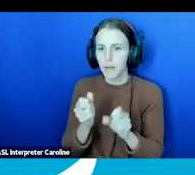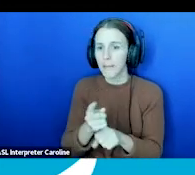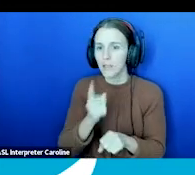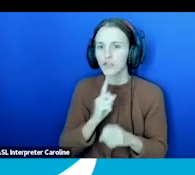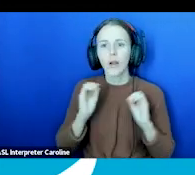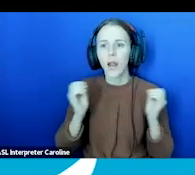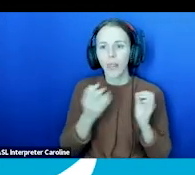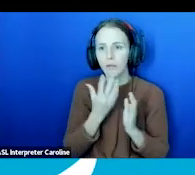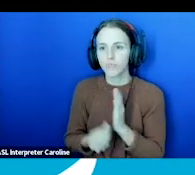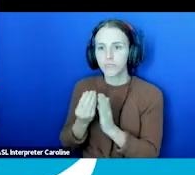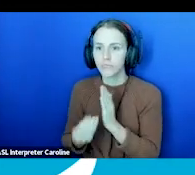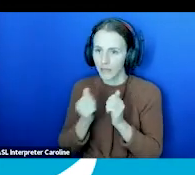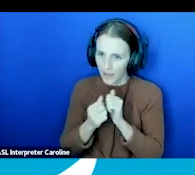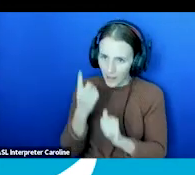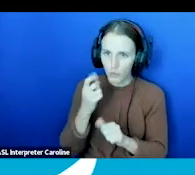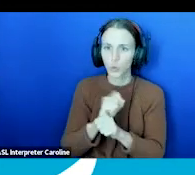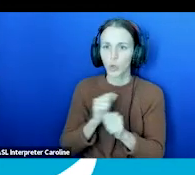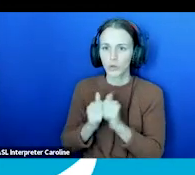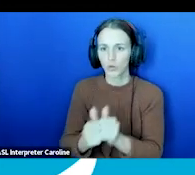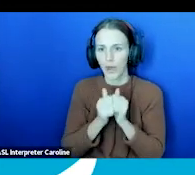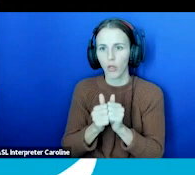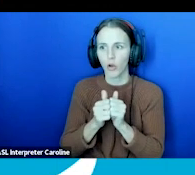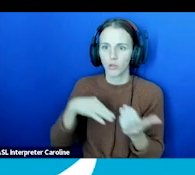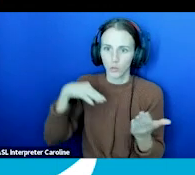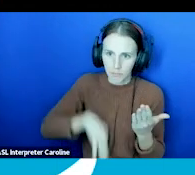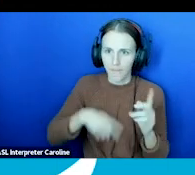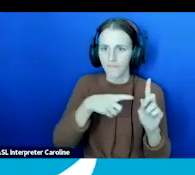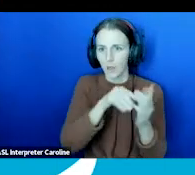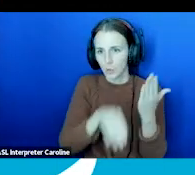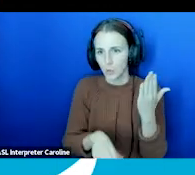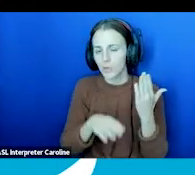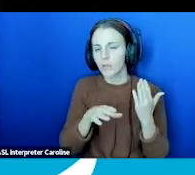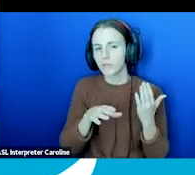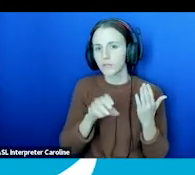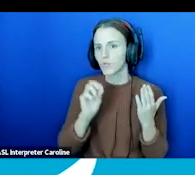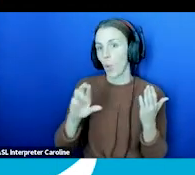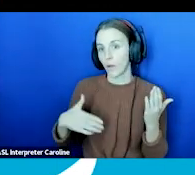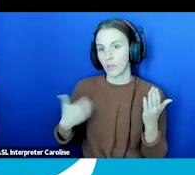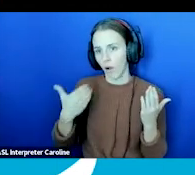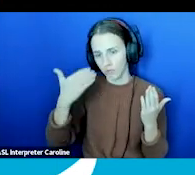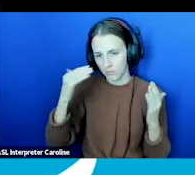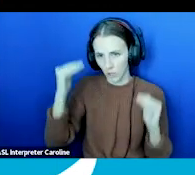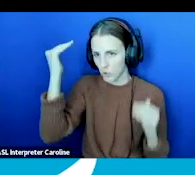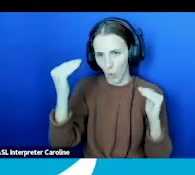TEAM, WE HAVE THE CONCERNS OF HOW WE CAN COORDINATE AND NOTHING FALLS THROUGH